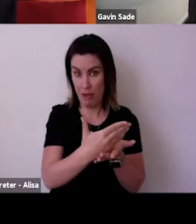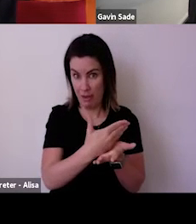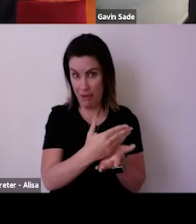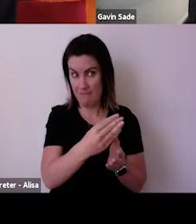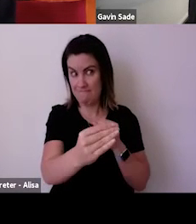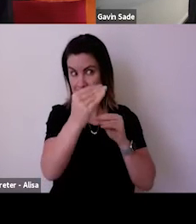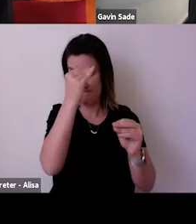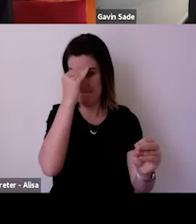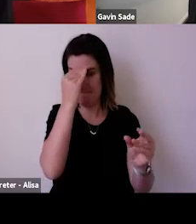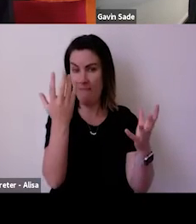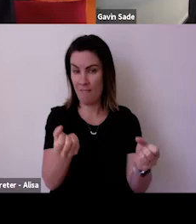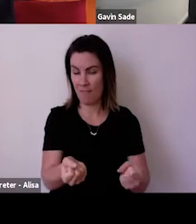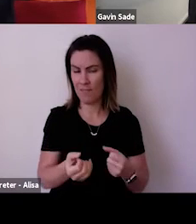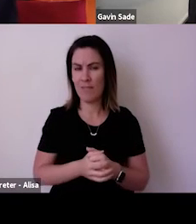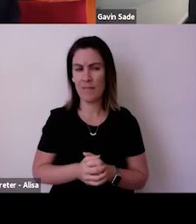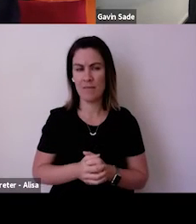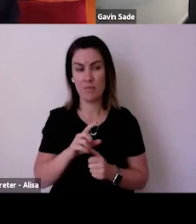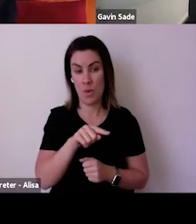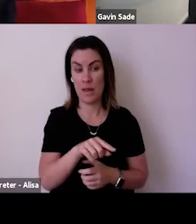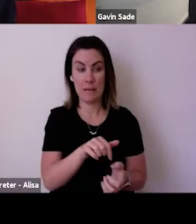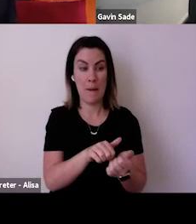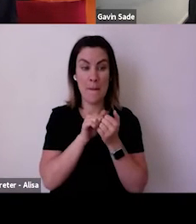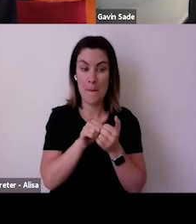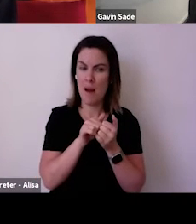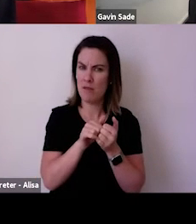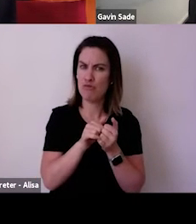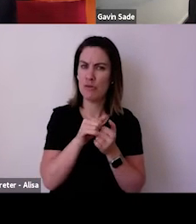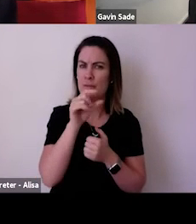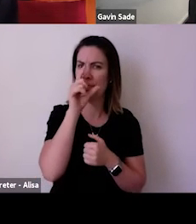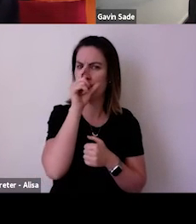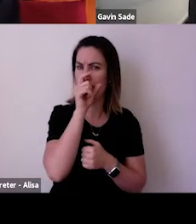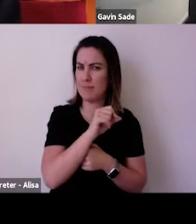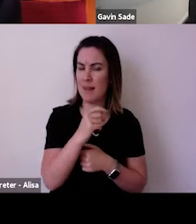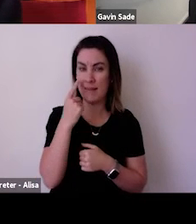And so such partnerships can, as we see in this report, creativity at work.